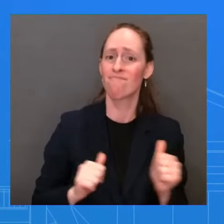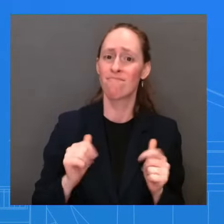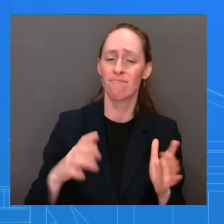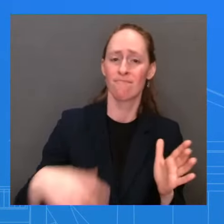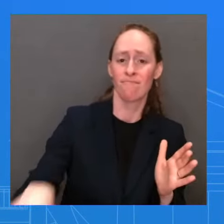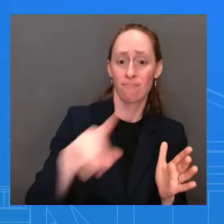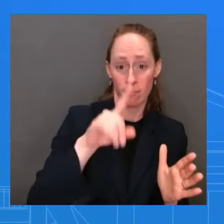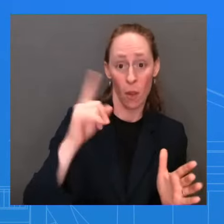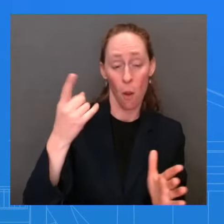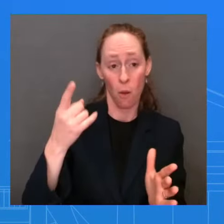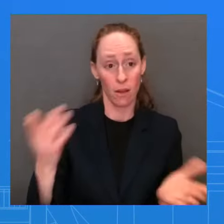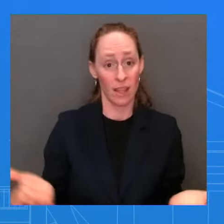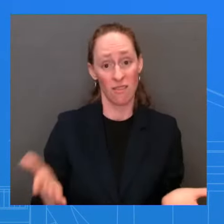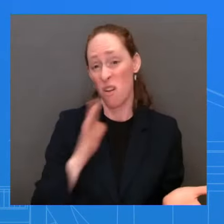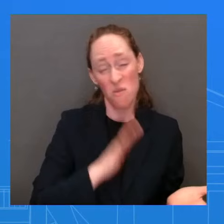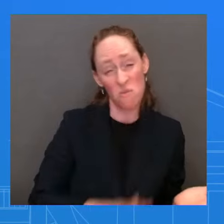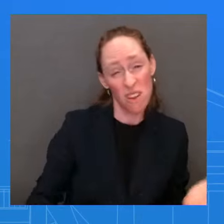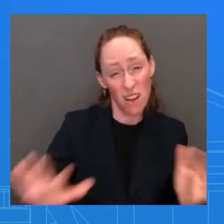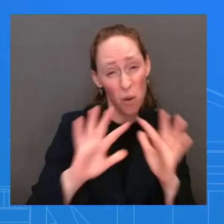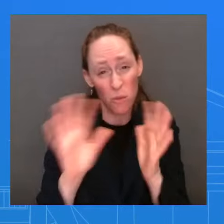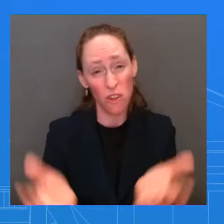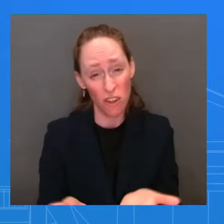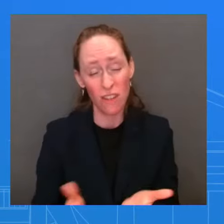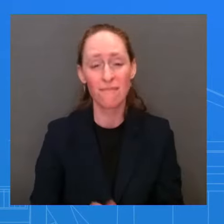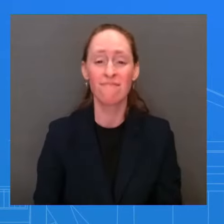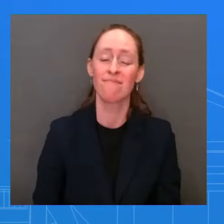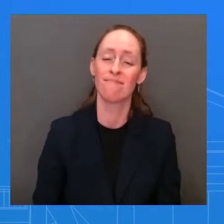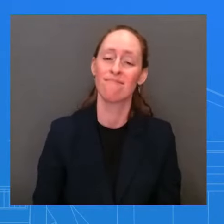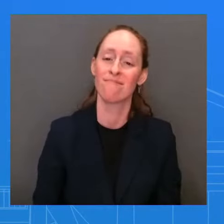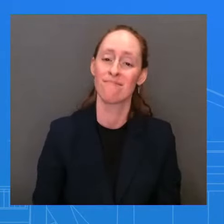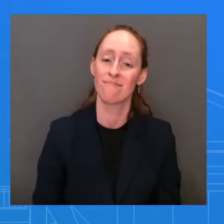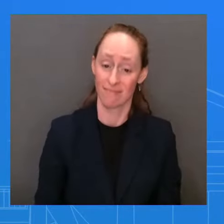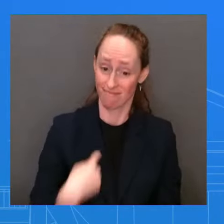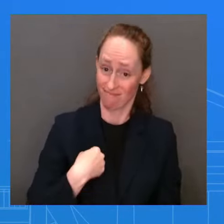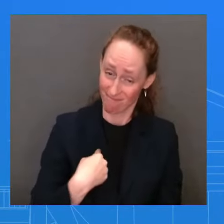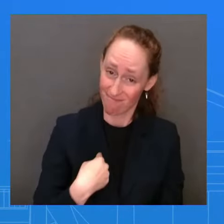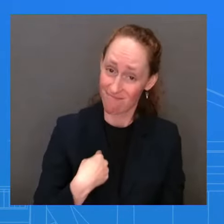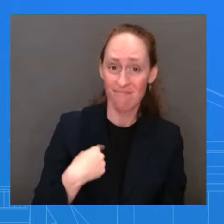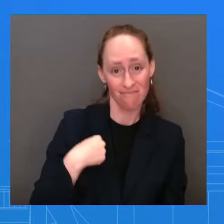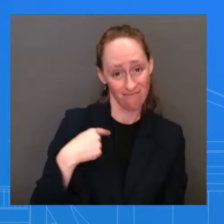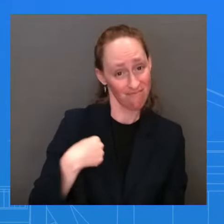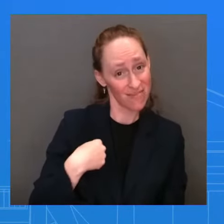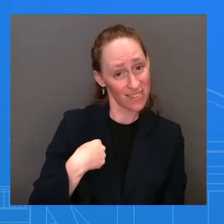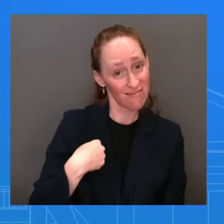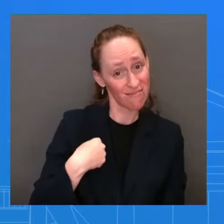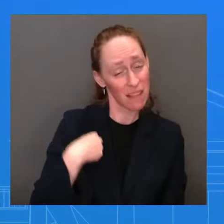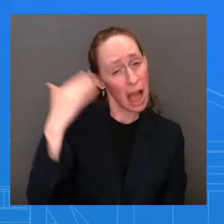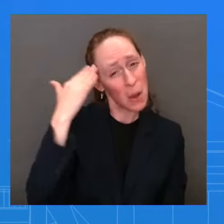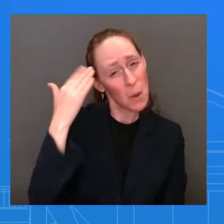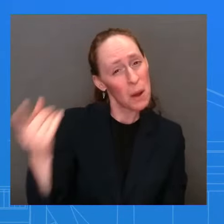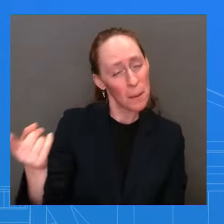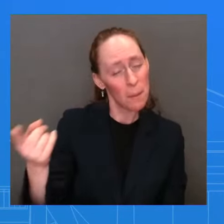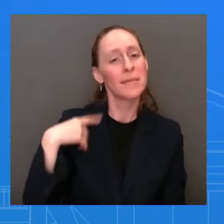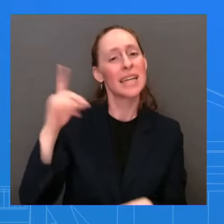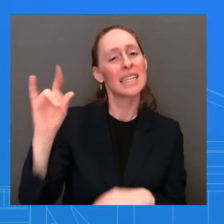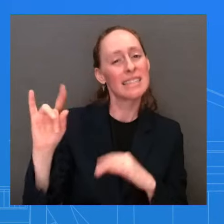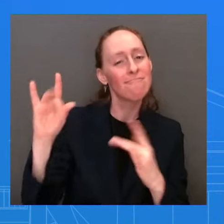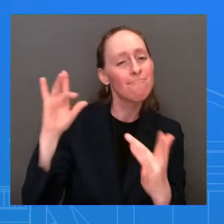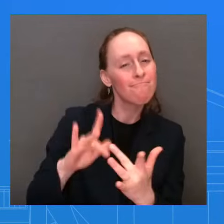I got to know him a bit, and we have stayed in touch over the years. He called me, in -- in a jokingly fun way,